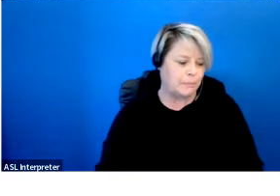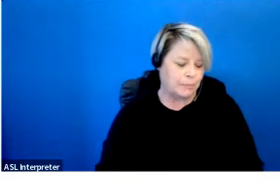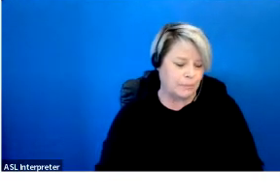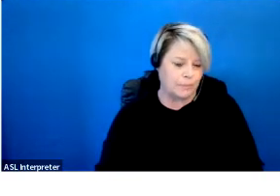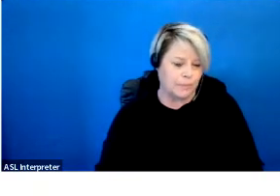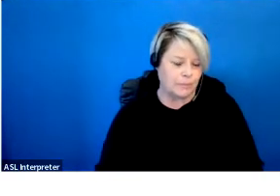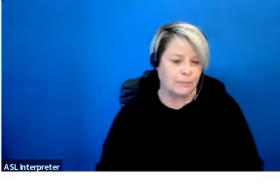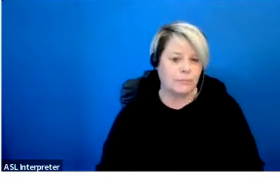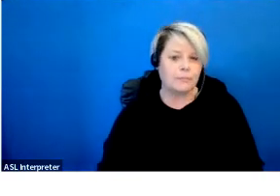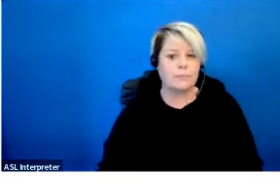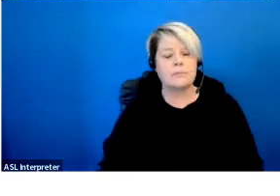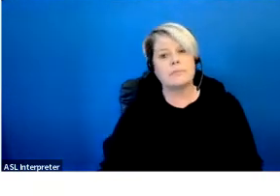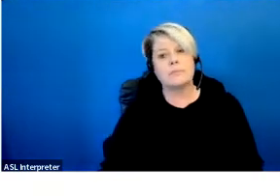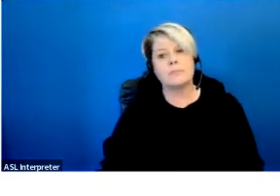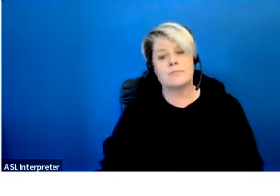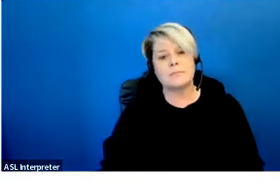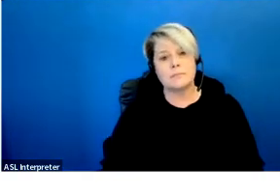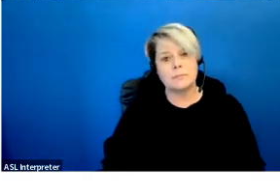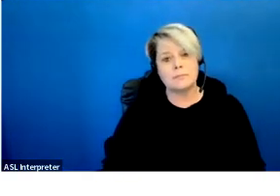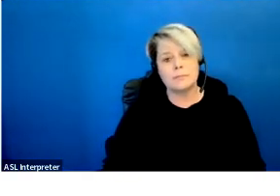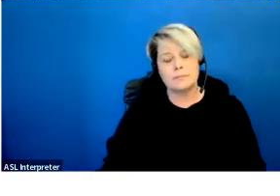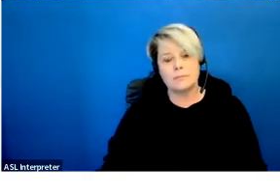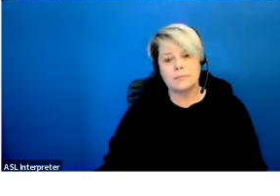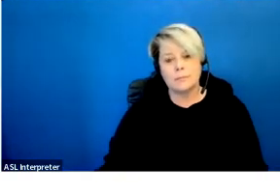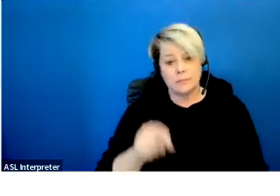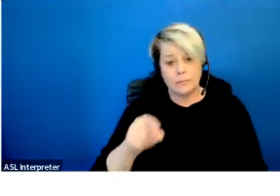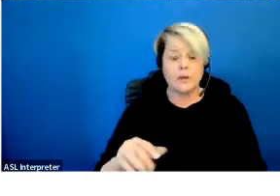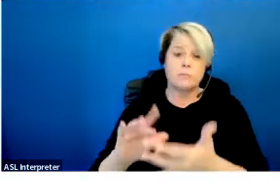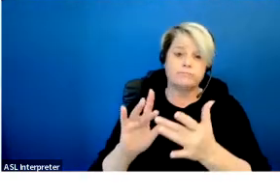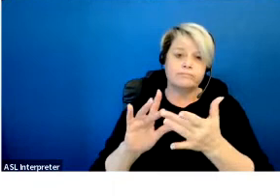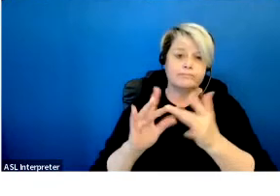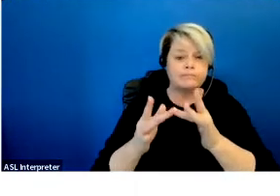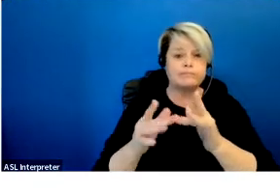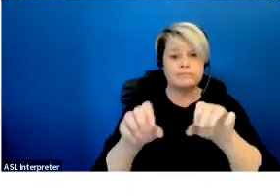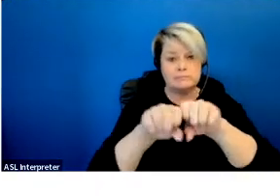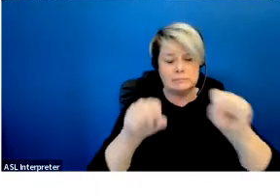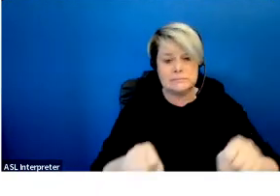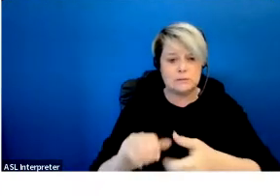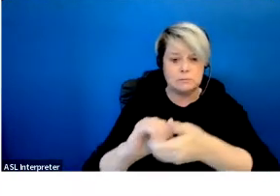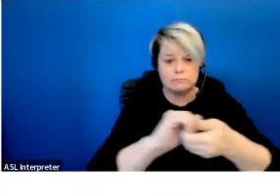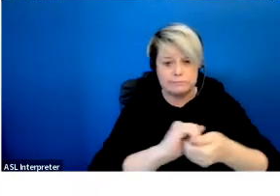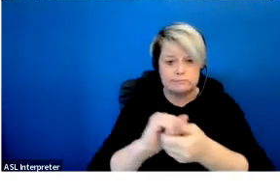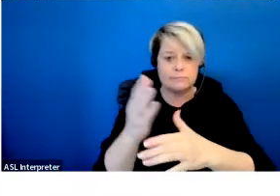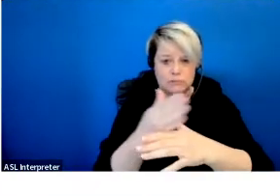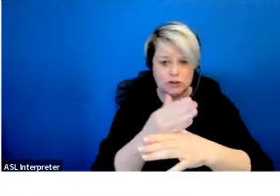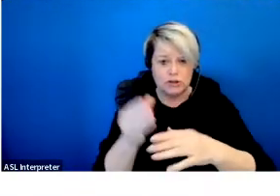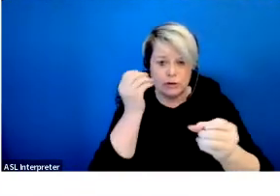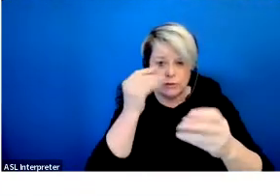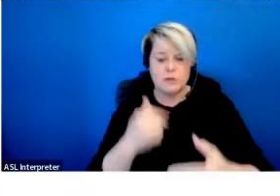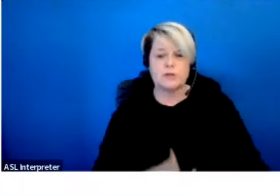can join us and we will be offering more soon. These webinars is just one way the network shares information and the convenes people around key issue